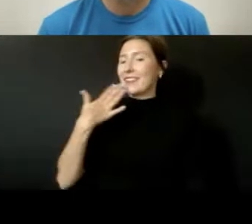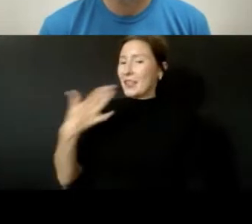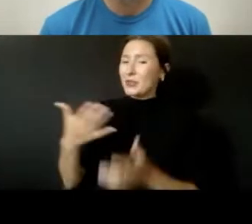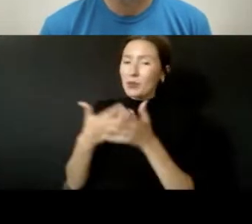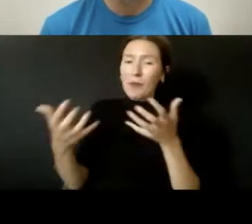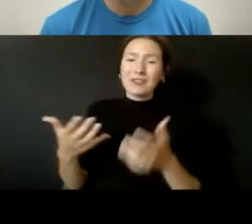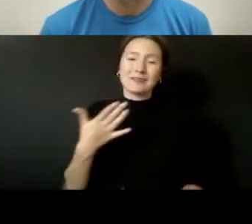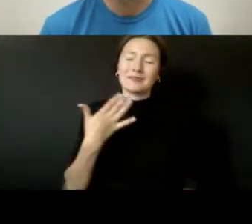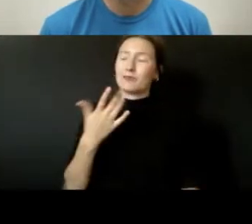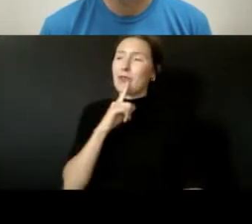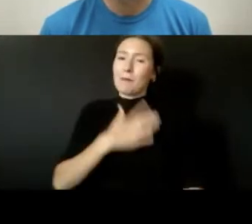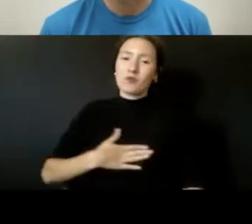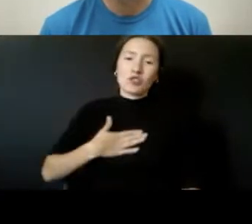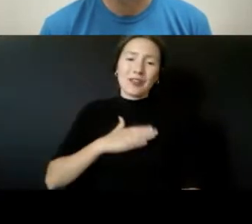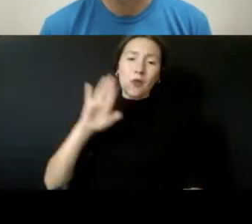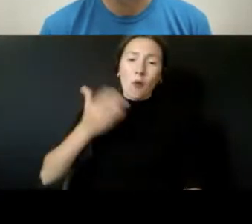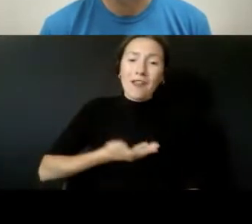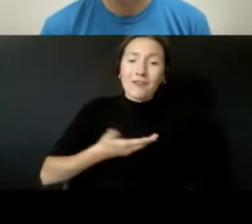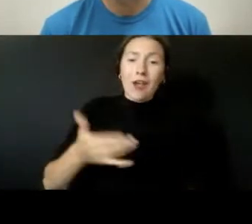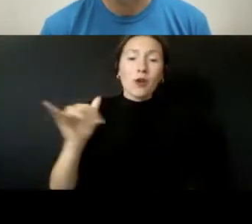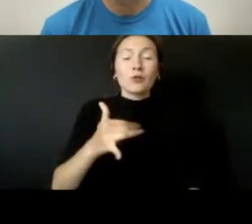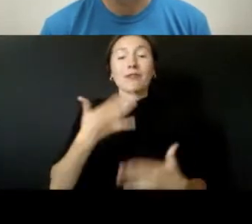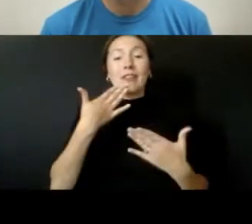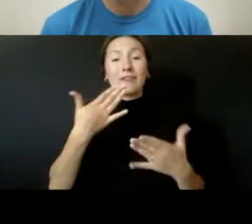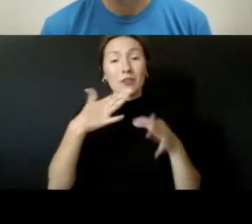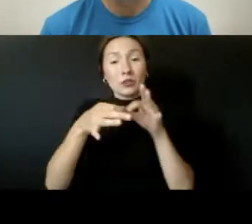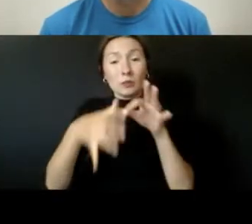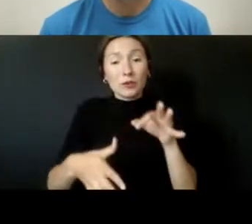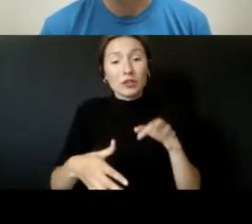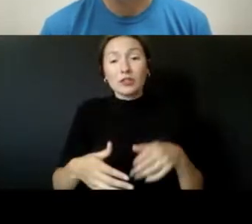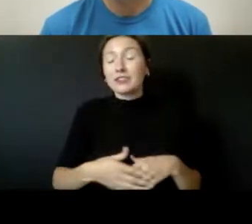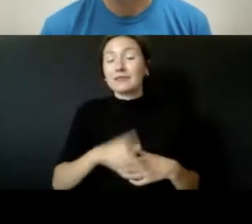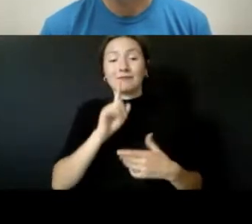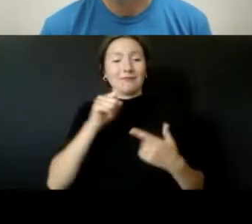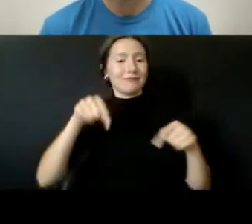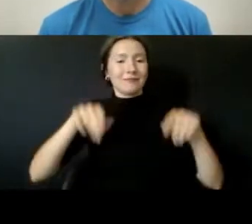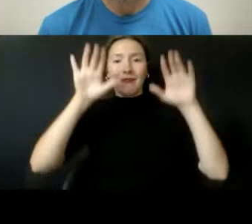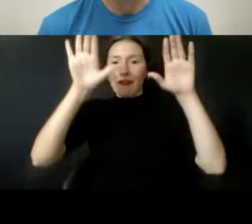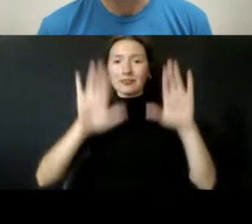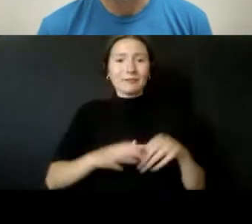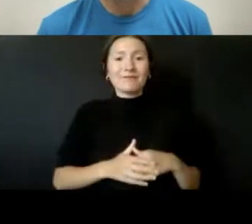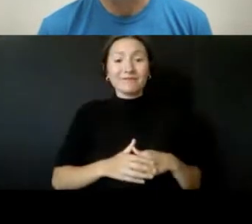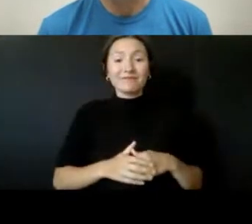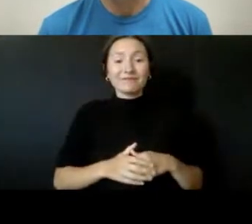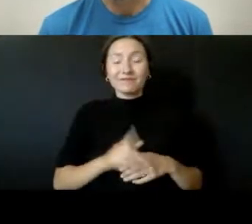uh thanks to the translators um and this is a really awesome setup so really appreciative so